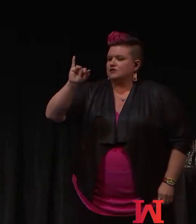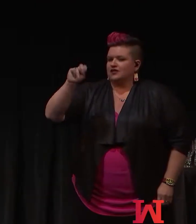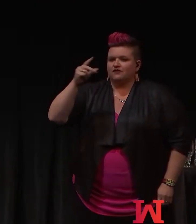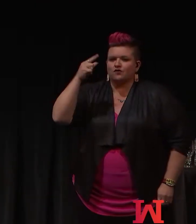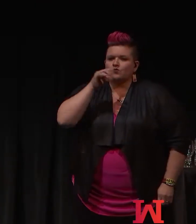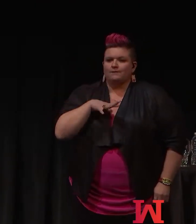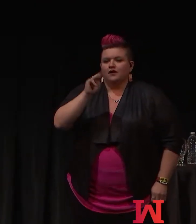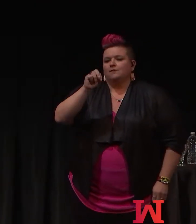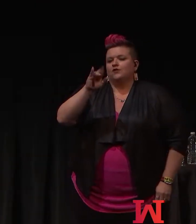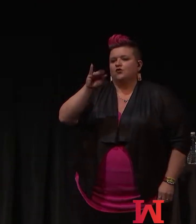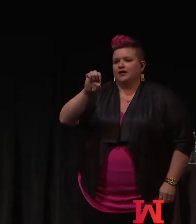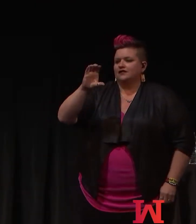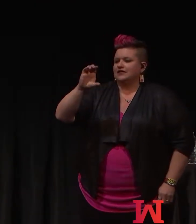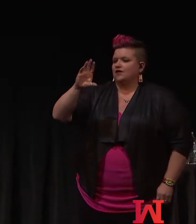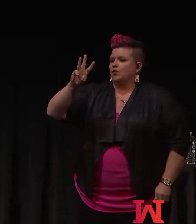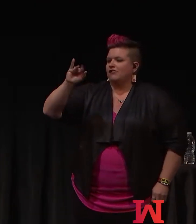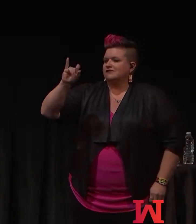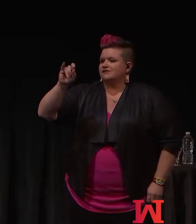Marie C. Wilson.